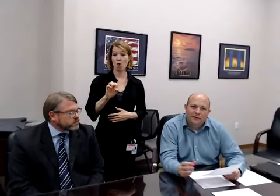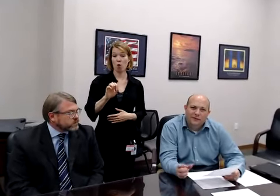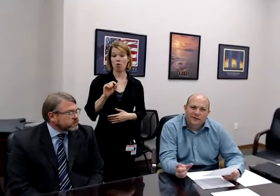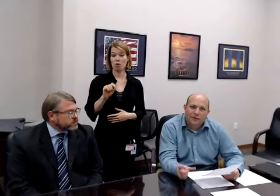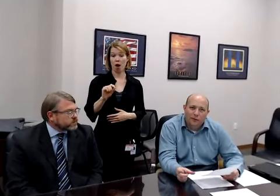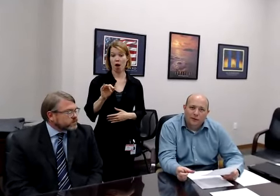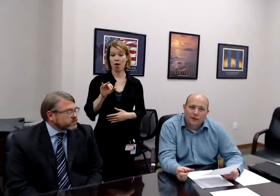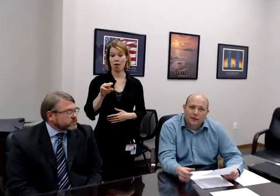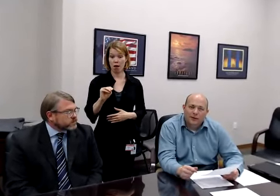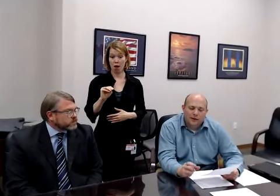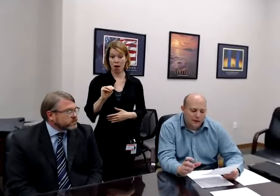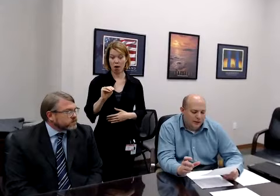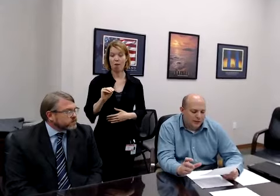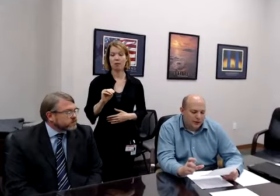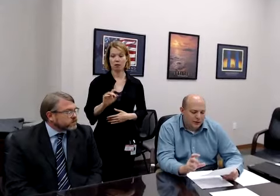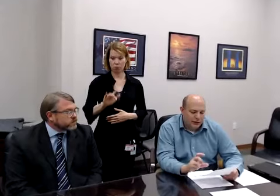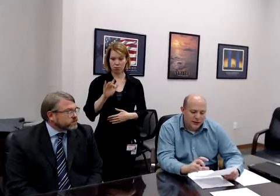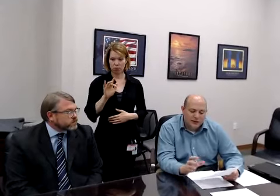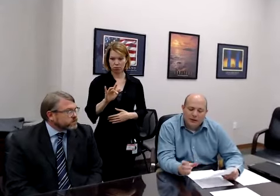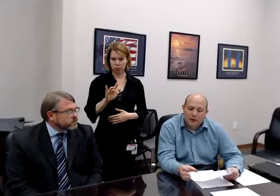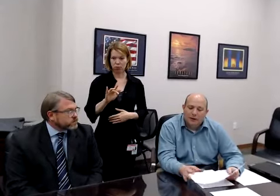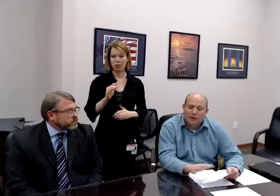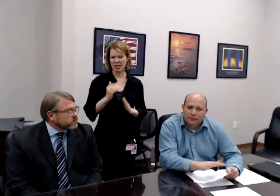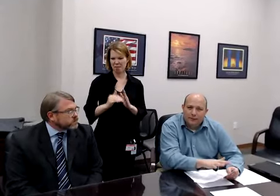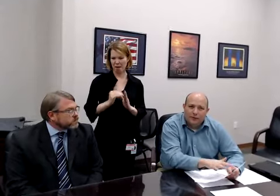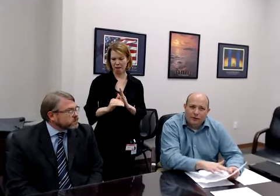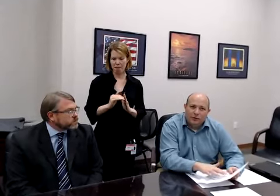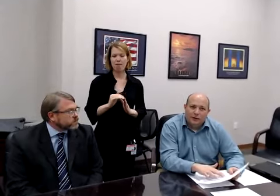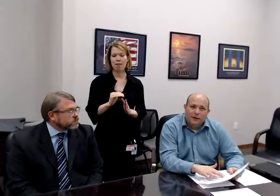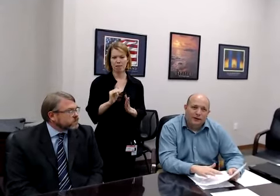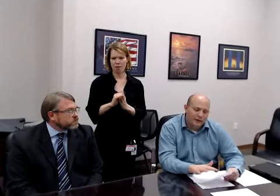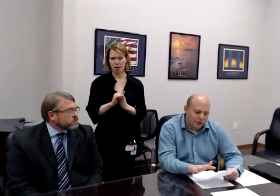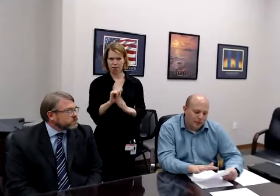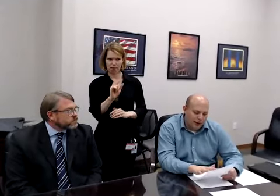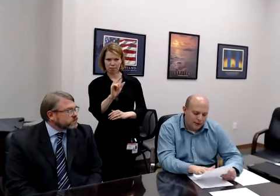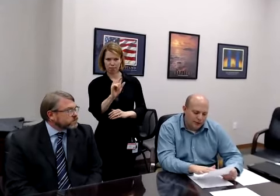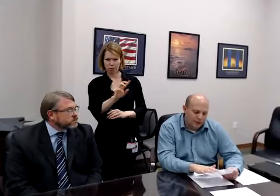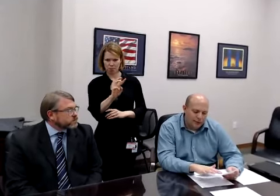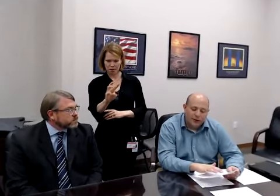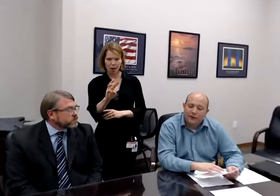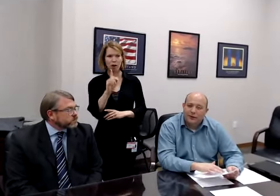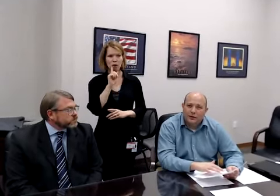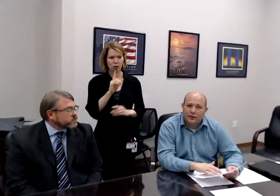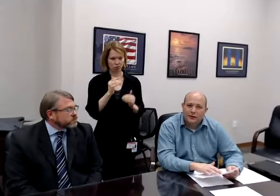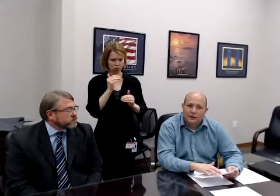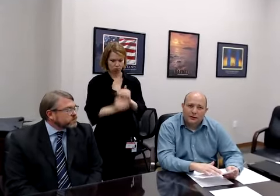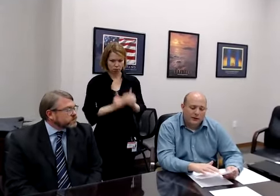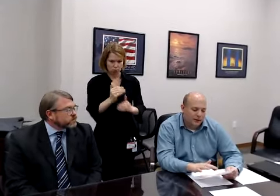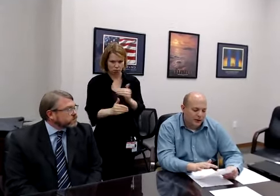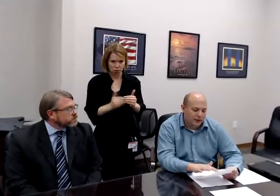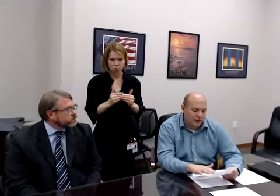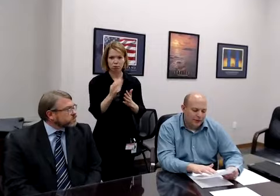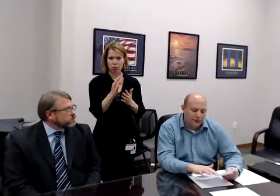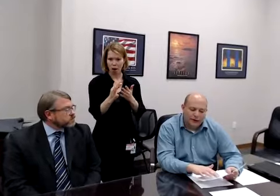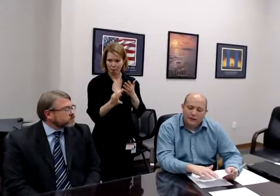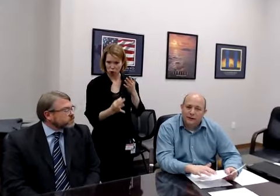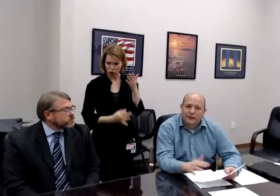and then forms, there's actually an HTML version on their that will walk you through all the selections. You can make those selections